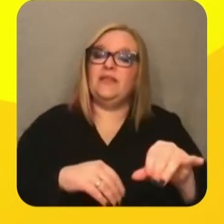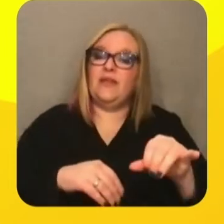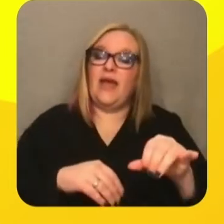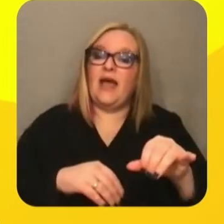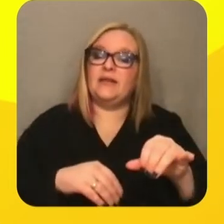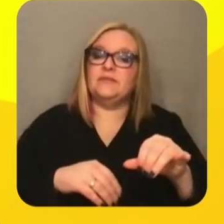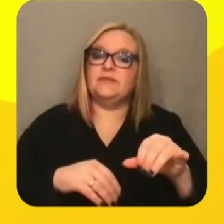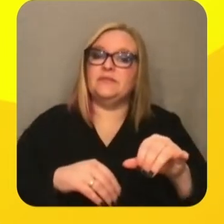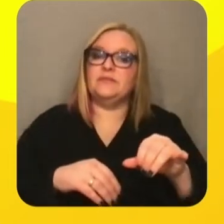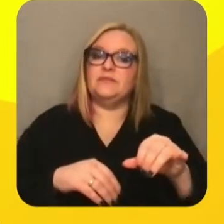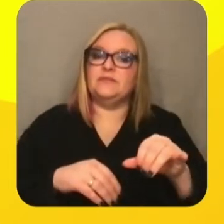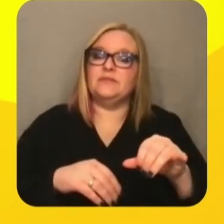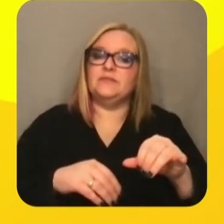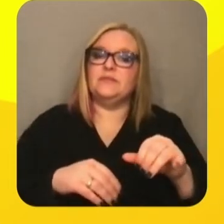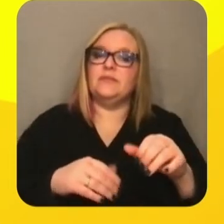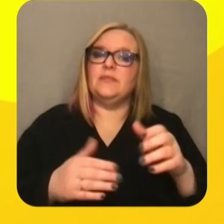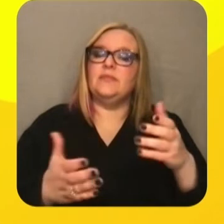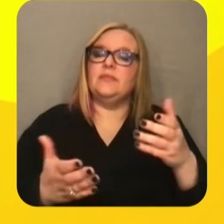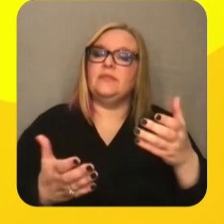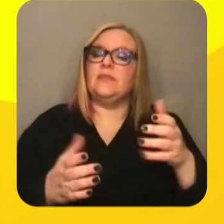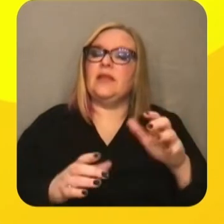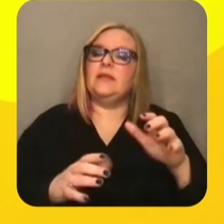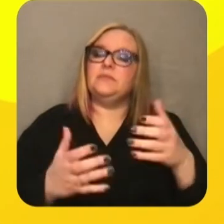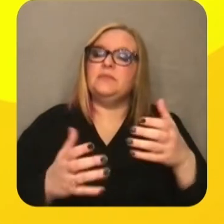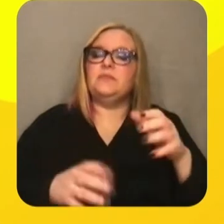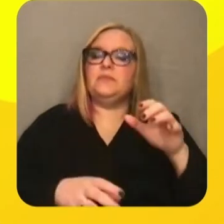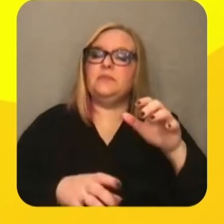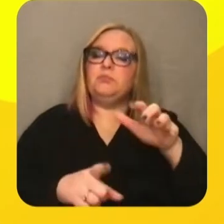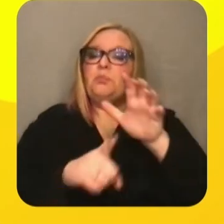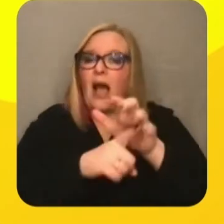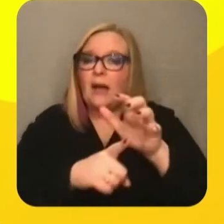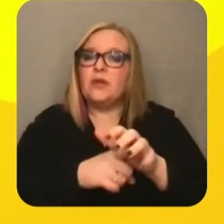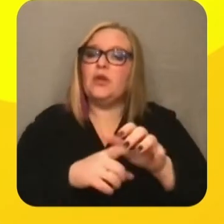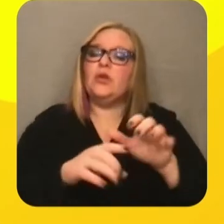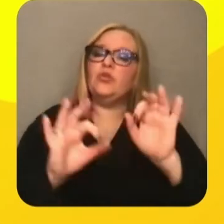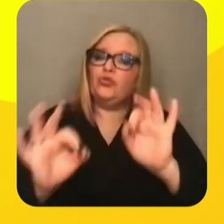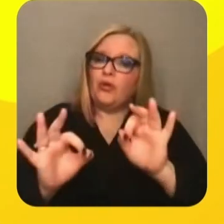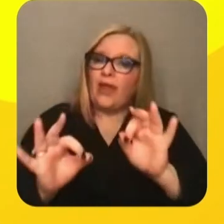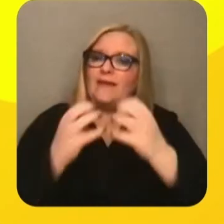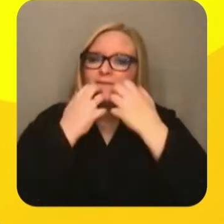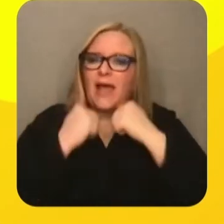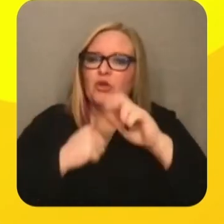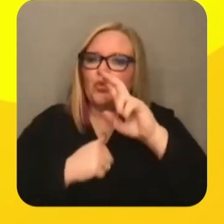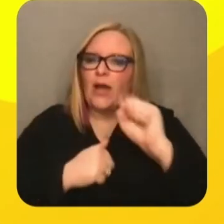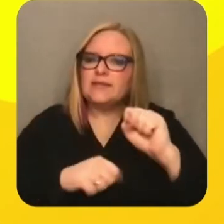be popular great and valued in the US, but not so much in the EMEA the question internationally.